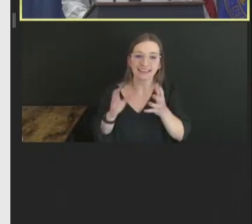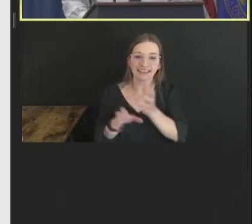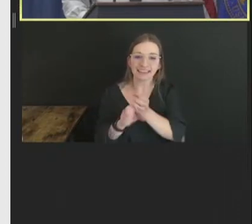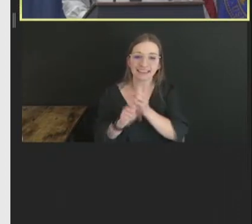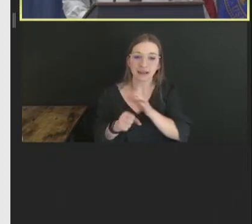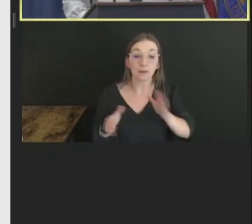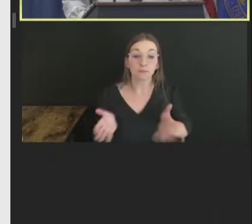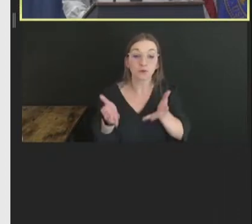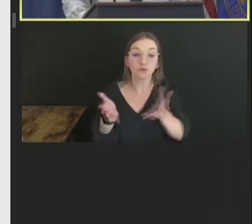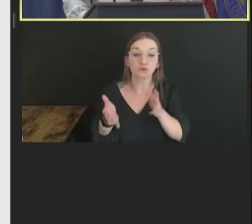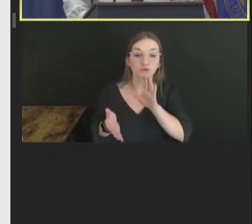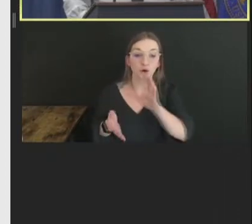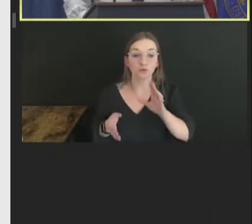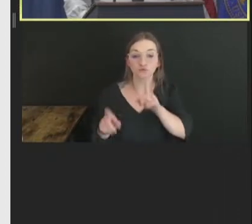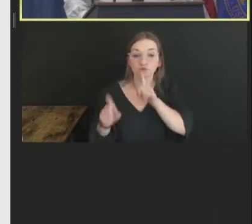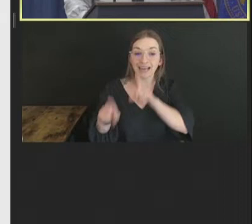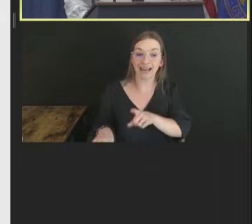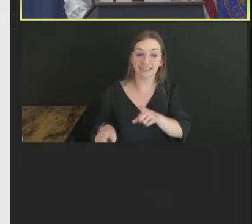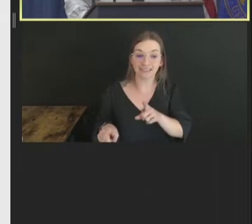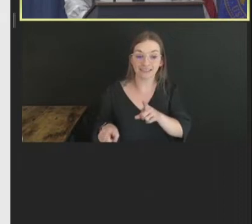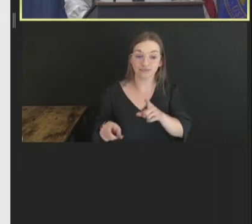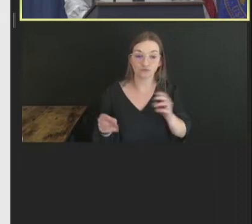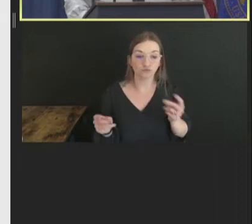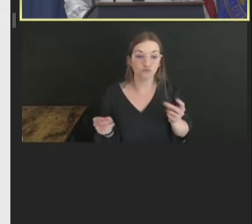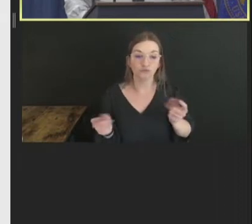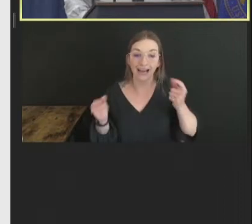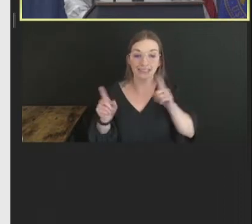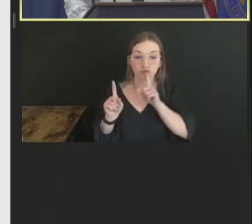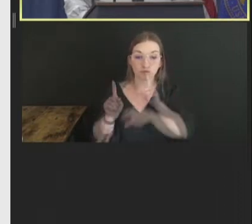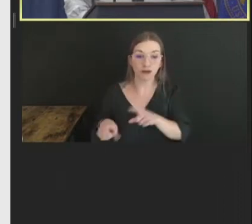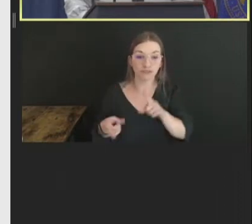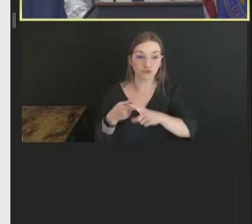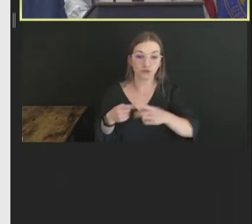And again, that's another strategy that needs to be considered in terms of going forward